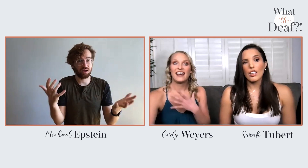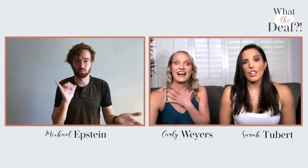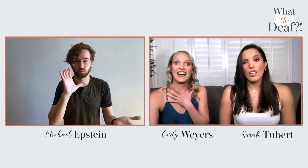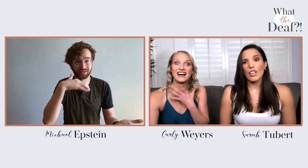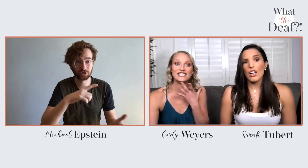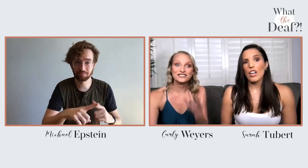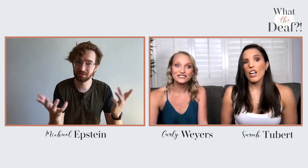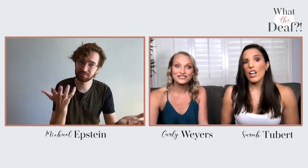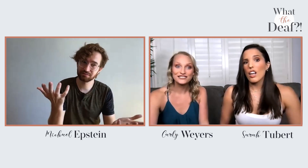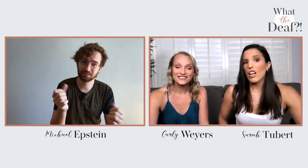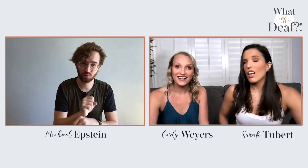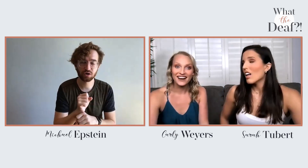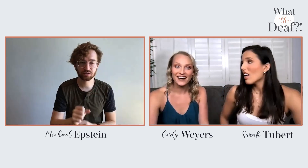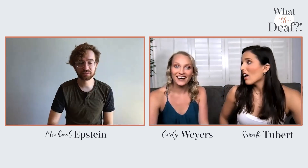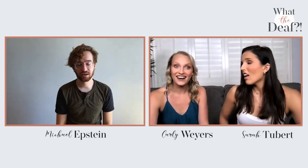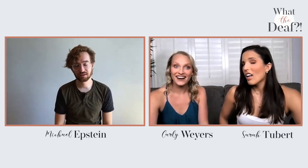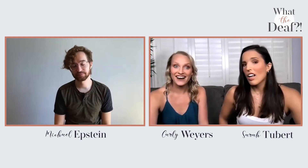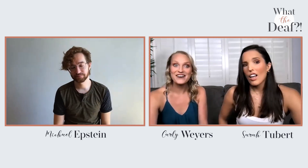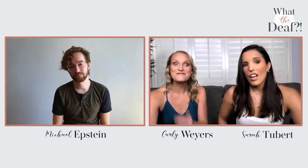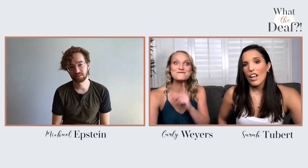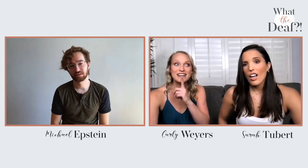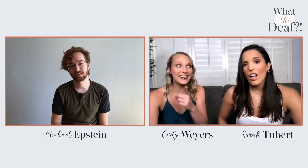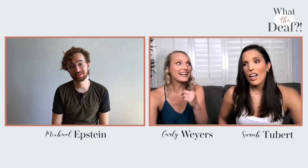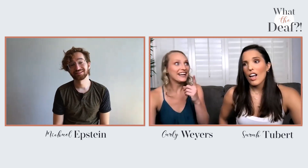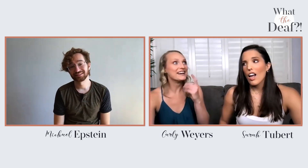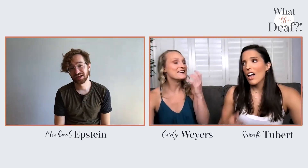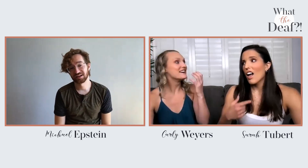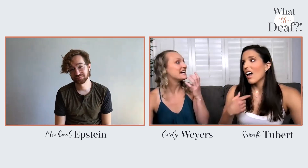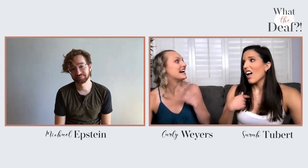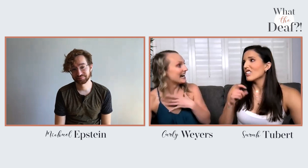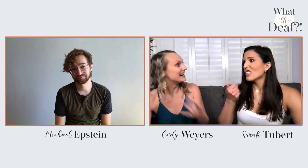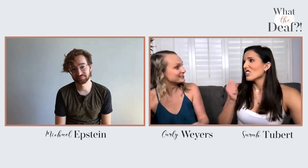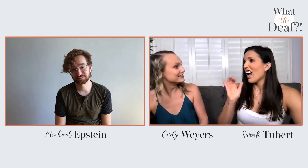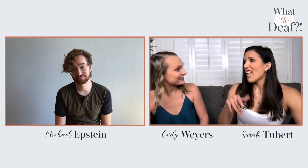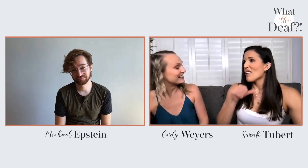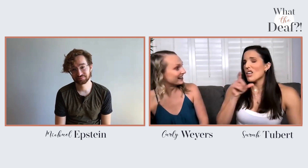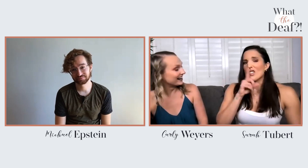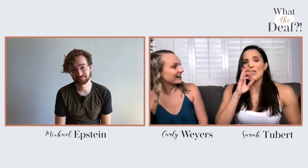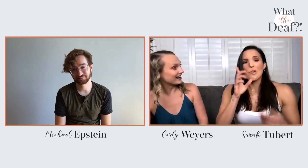I know it sounds really strange to say, but it's helped a lot. That's really interesting. I should try that.